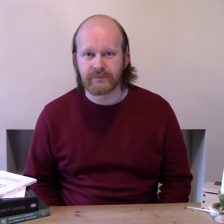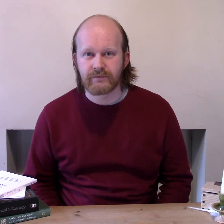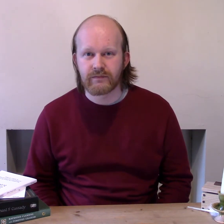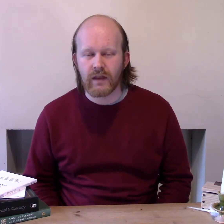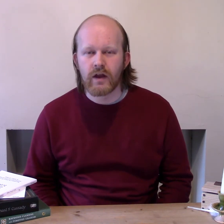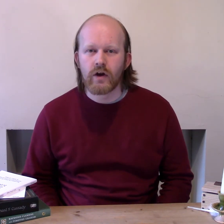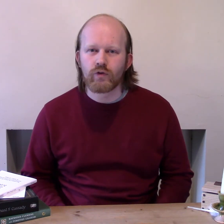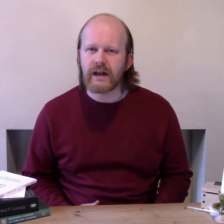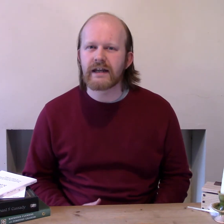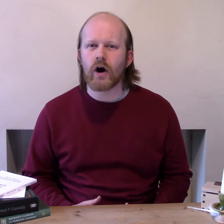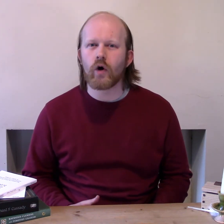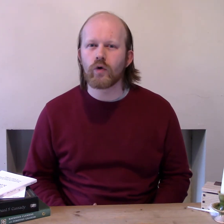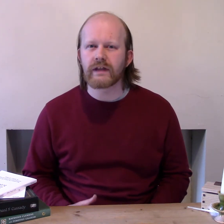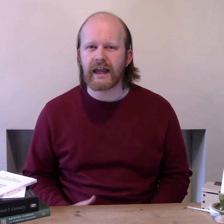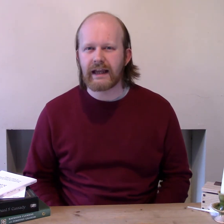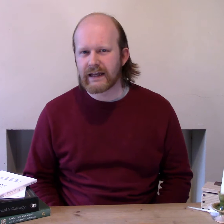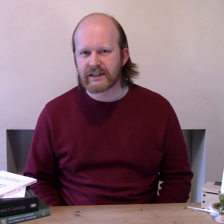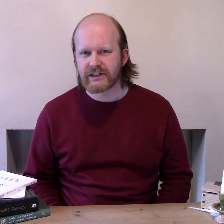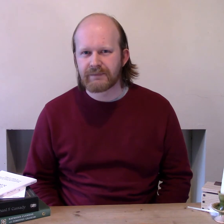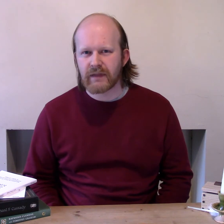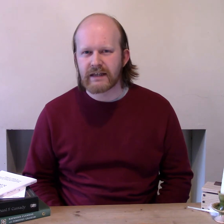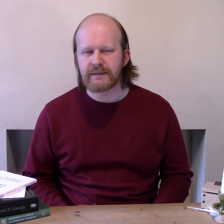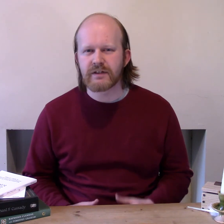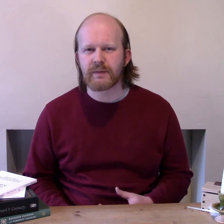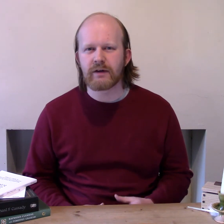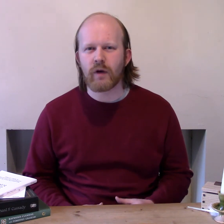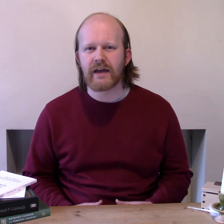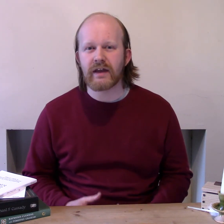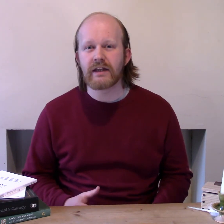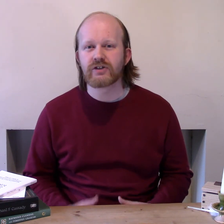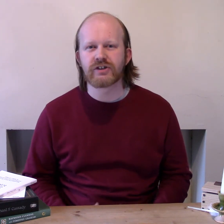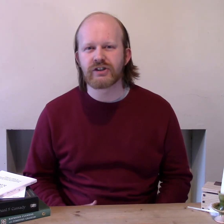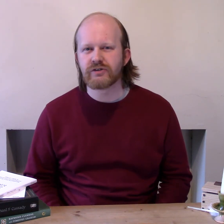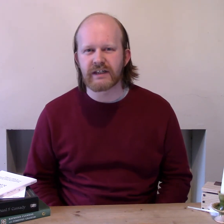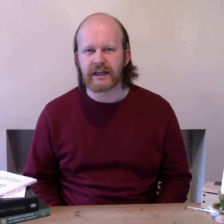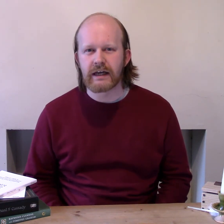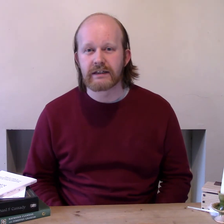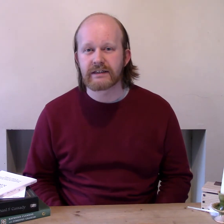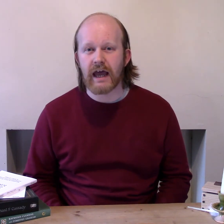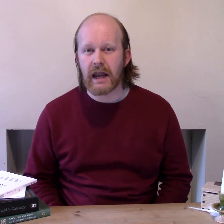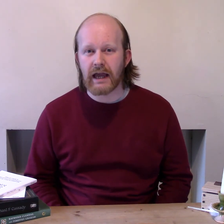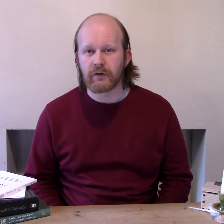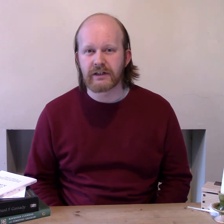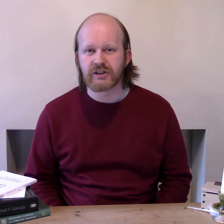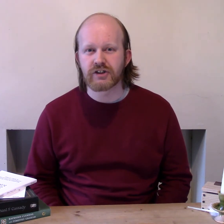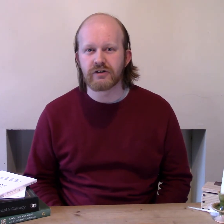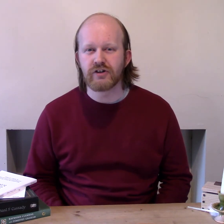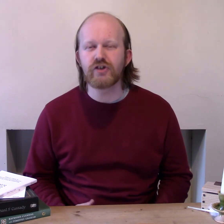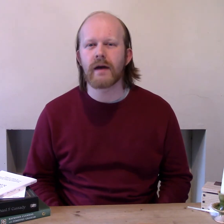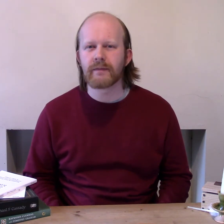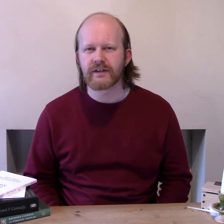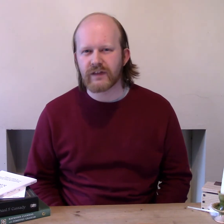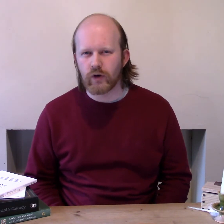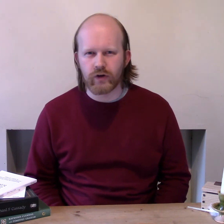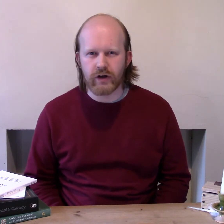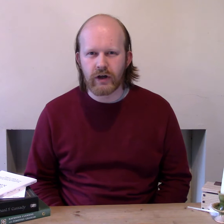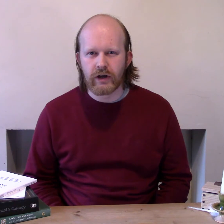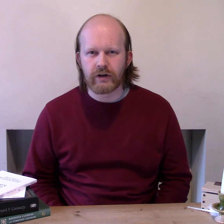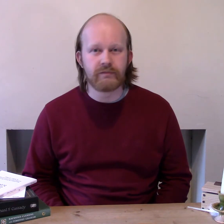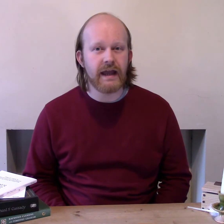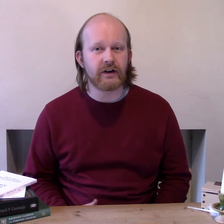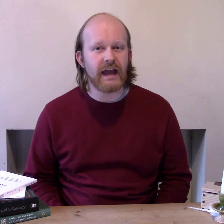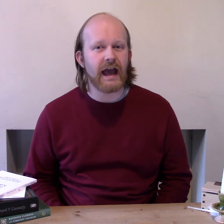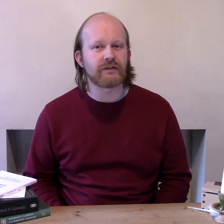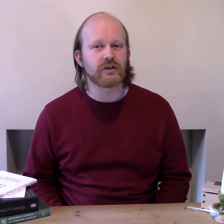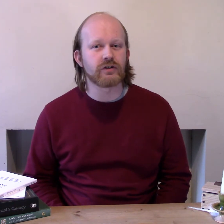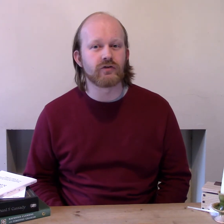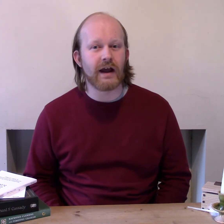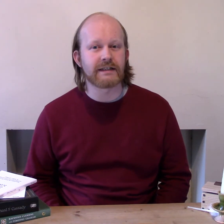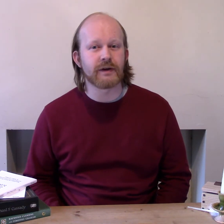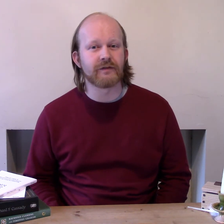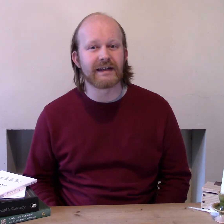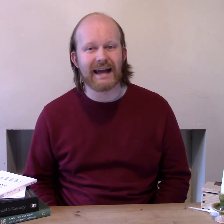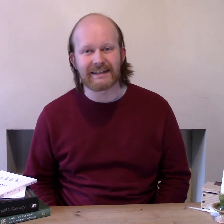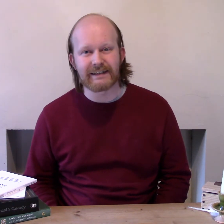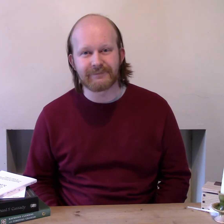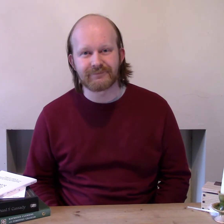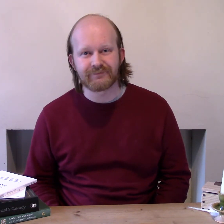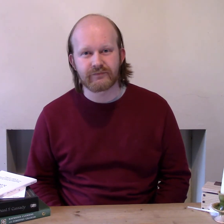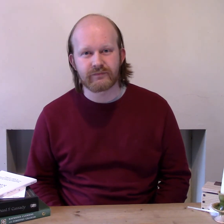Written in Old English, it seems to be a way of introducing sign language to new members of the order who may not yet have a good grasp of Latin.